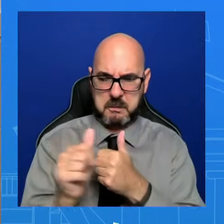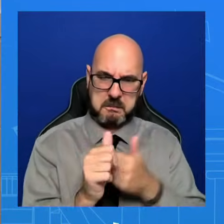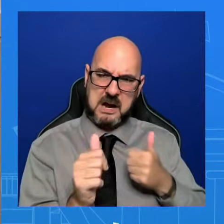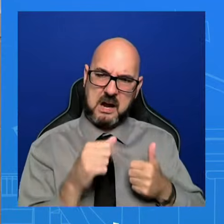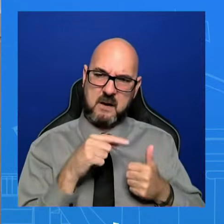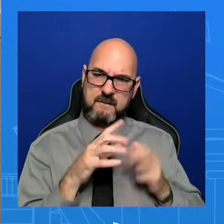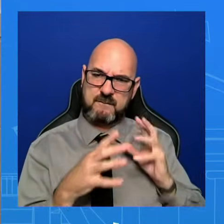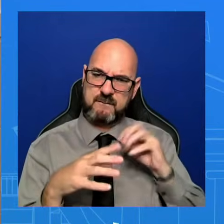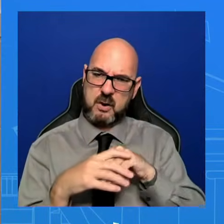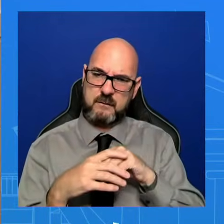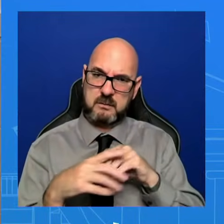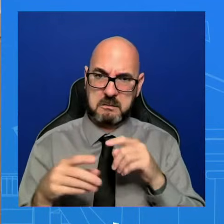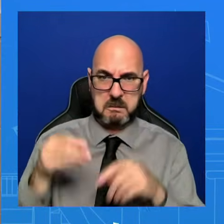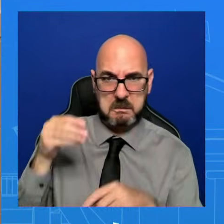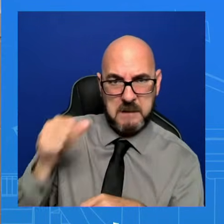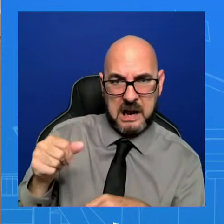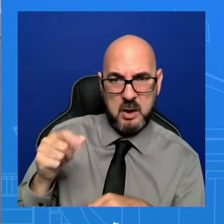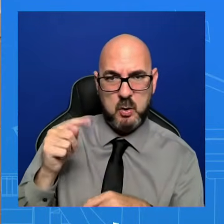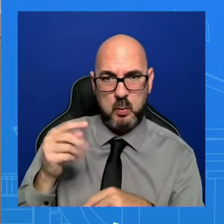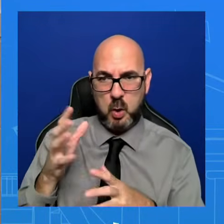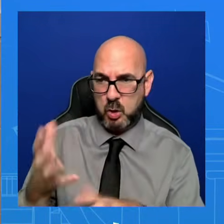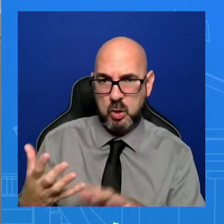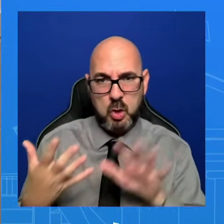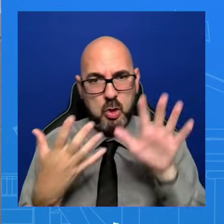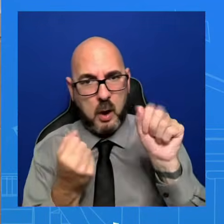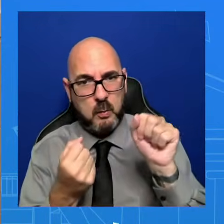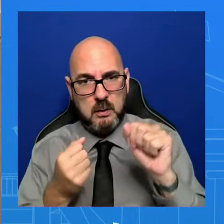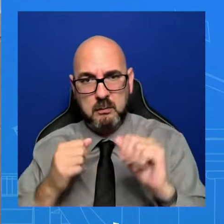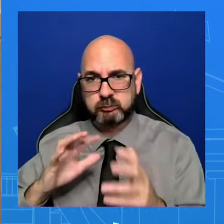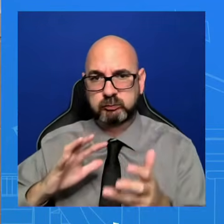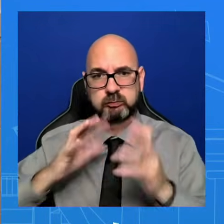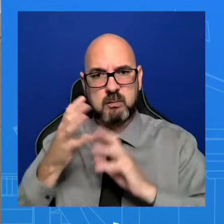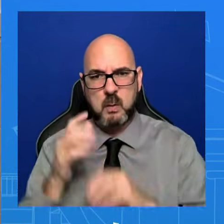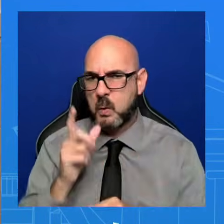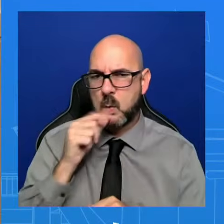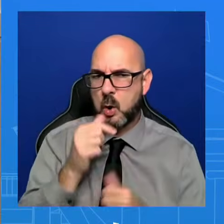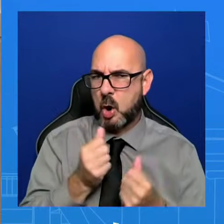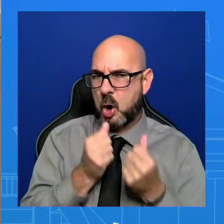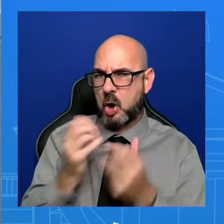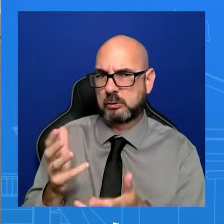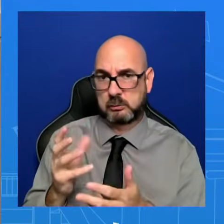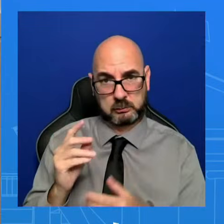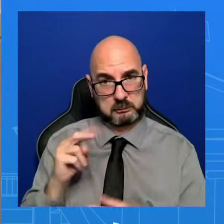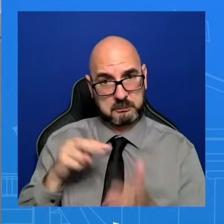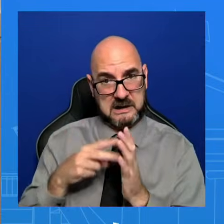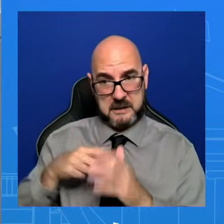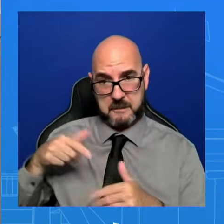by domestic folks or foreign entities. Does President Biden want his administration